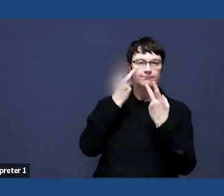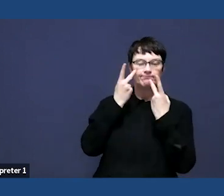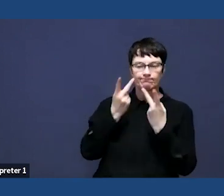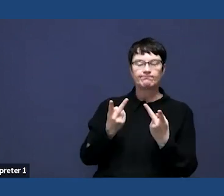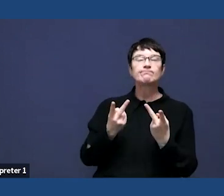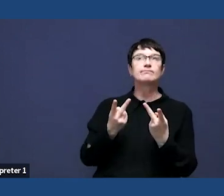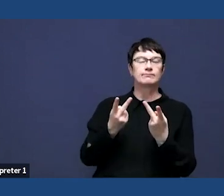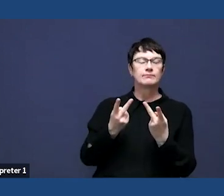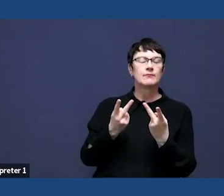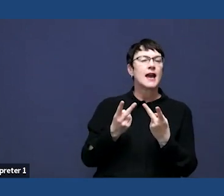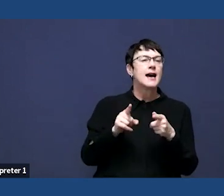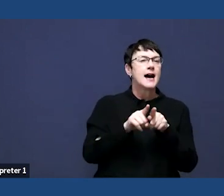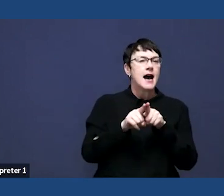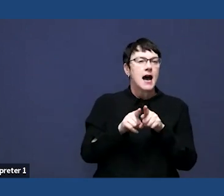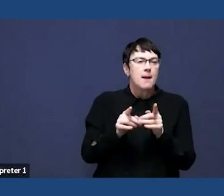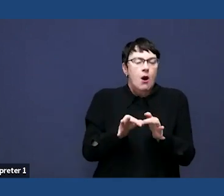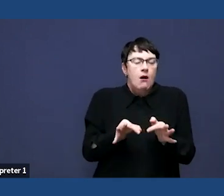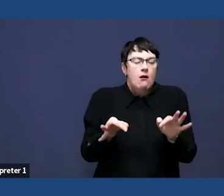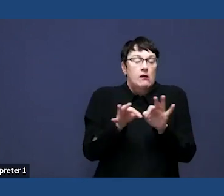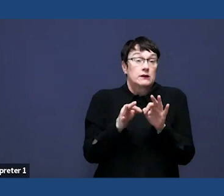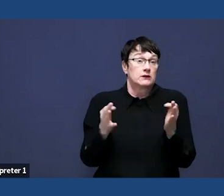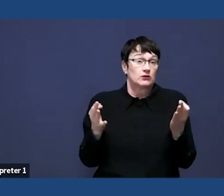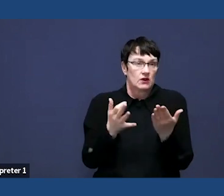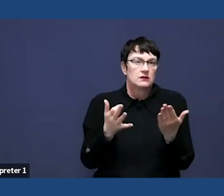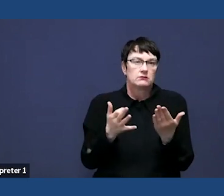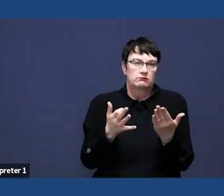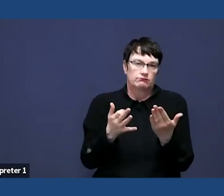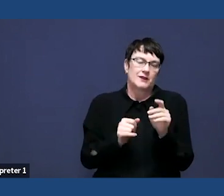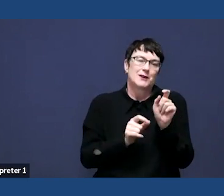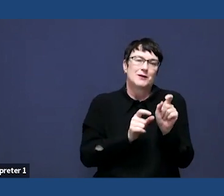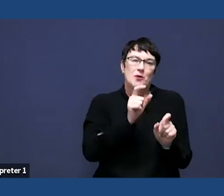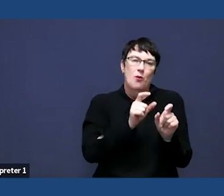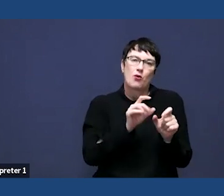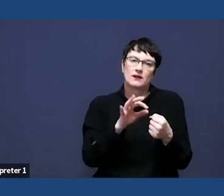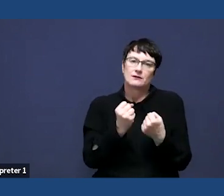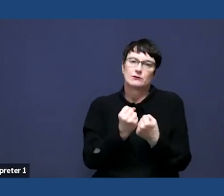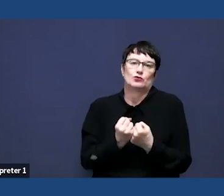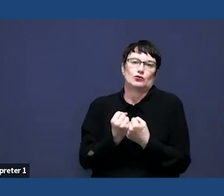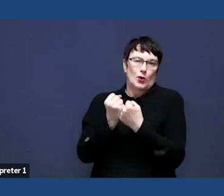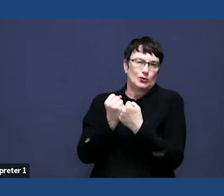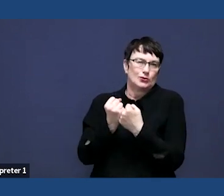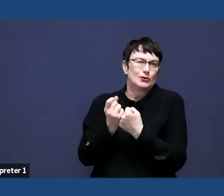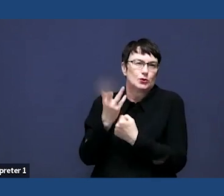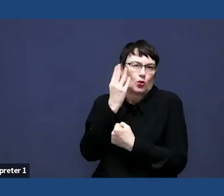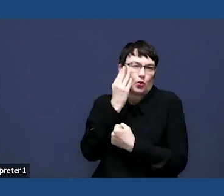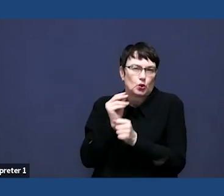And they're often overlooked or ignored, or they're burnt out.